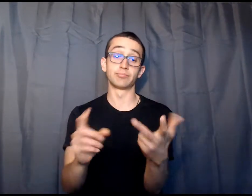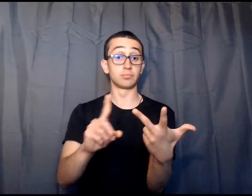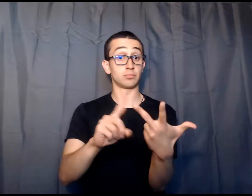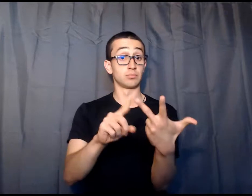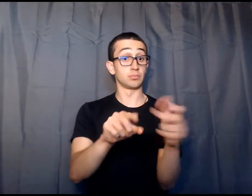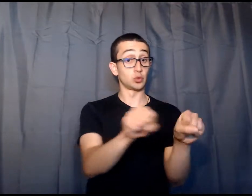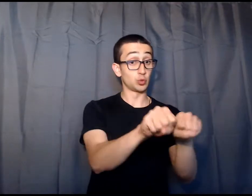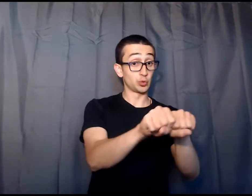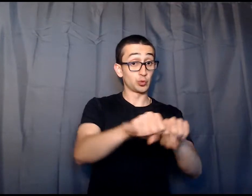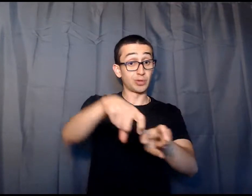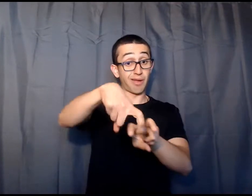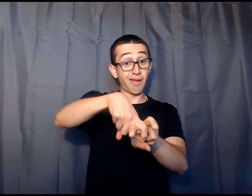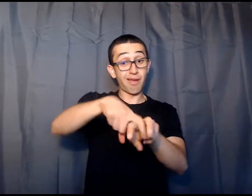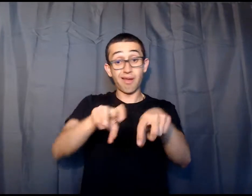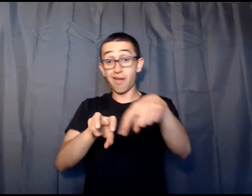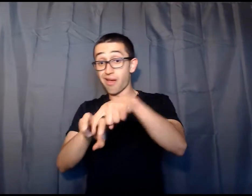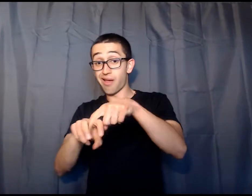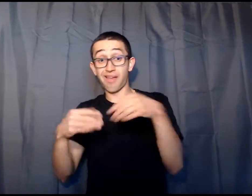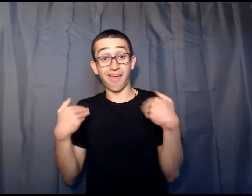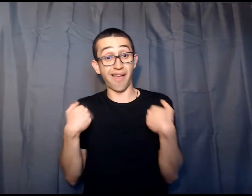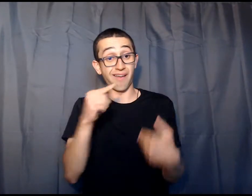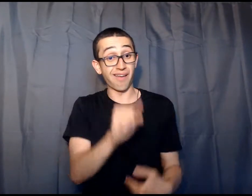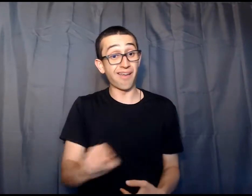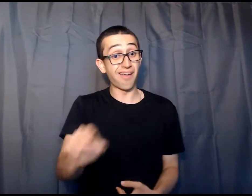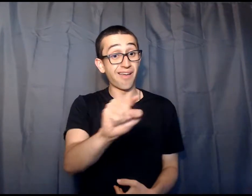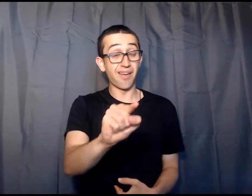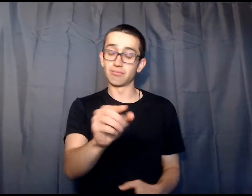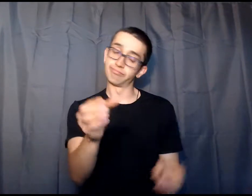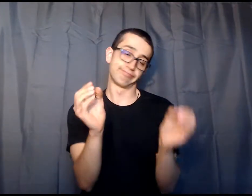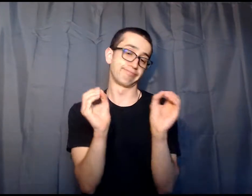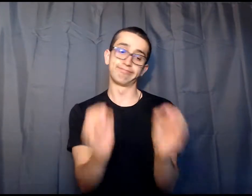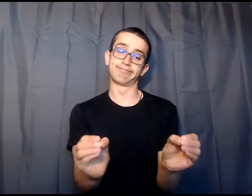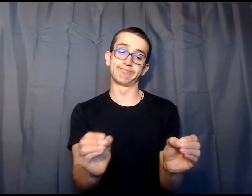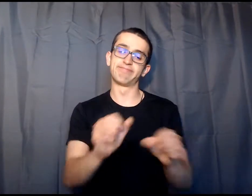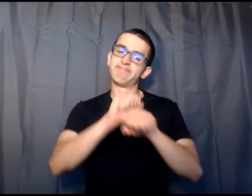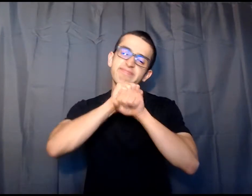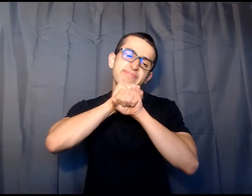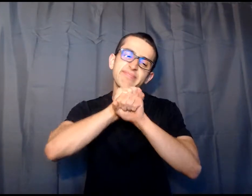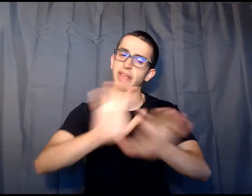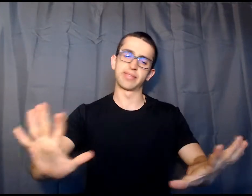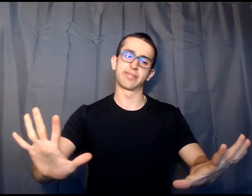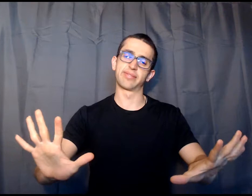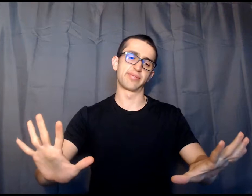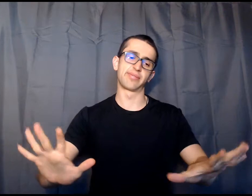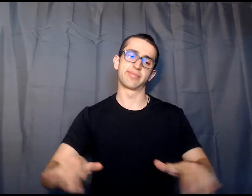no sandals;